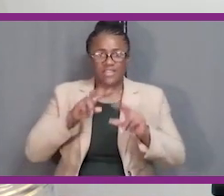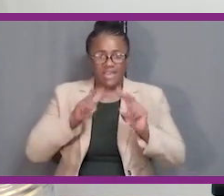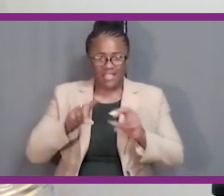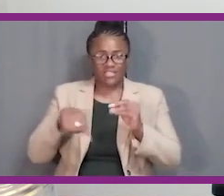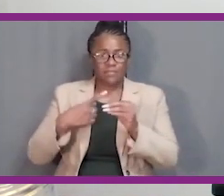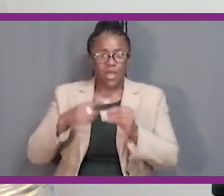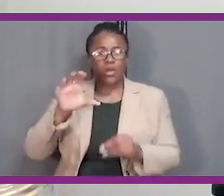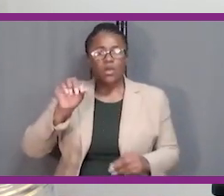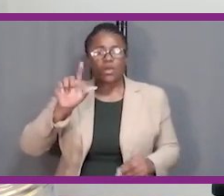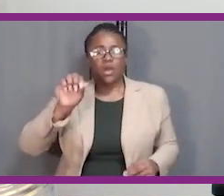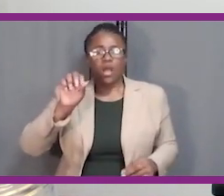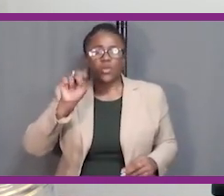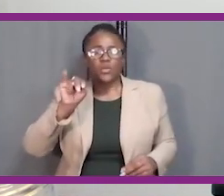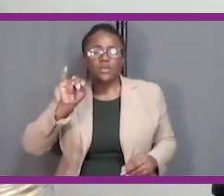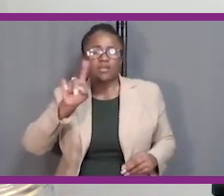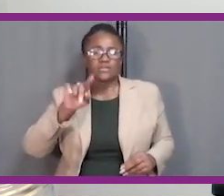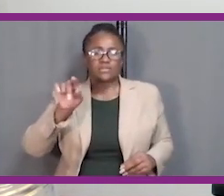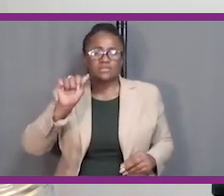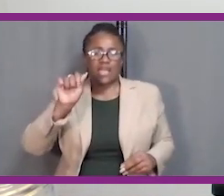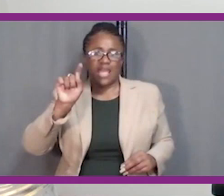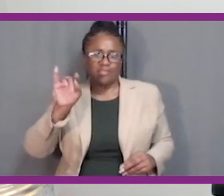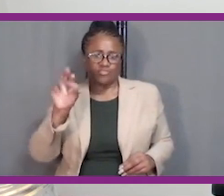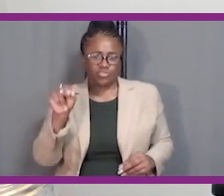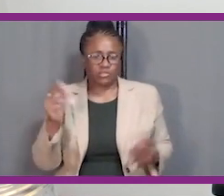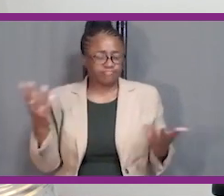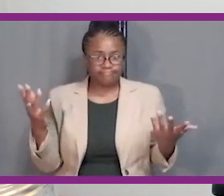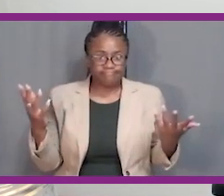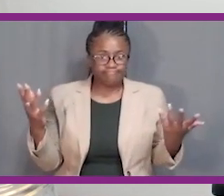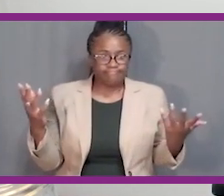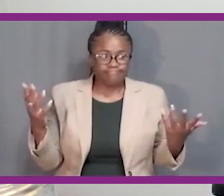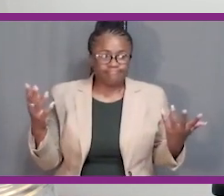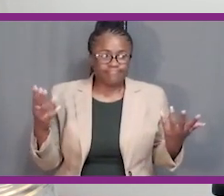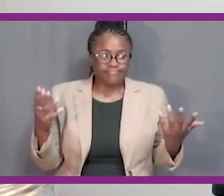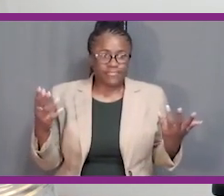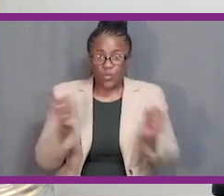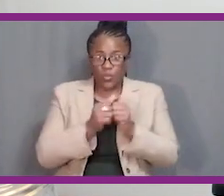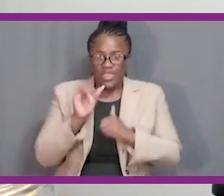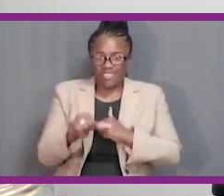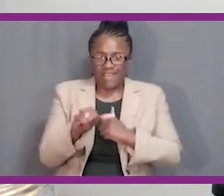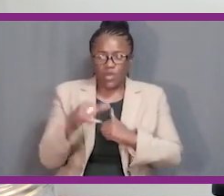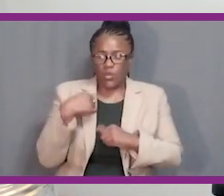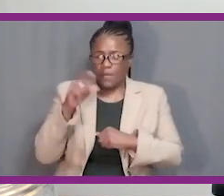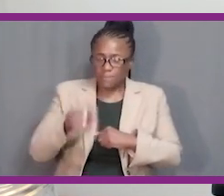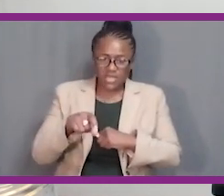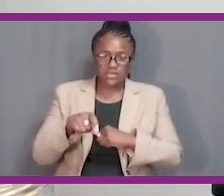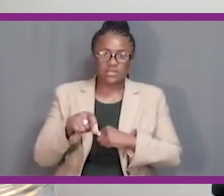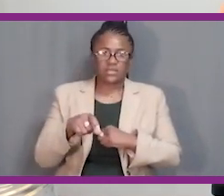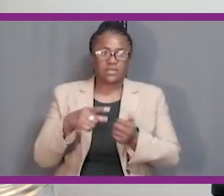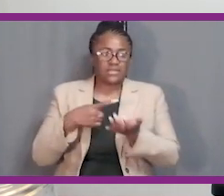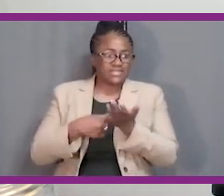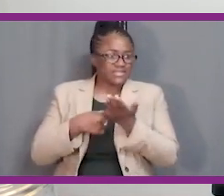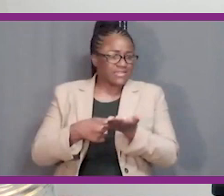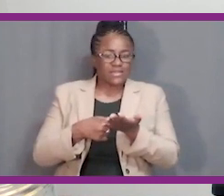we would have to also then from that question, the Nation State and the State at large,